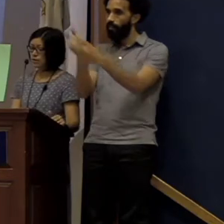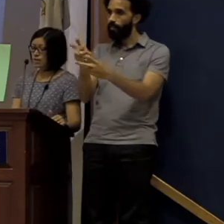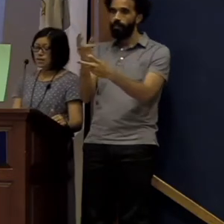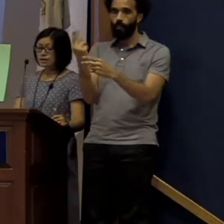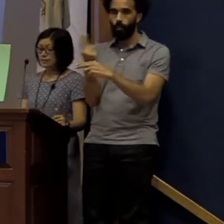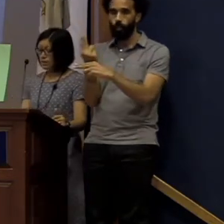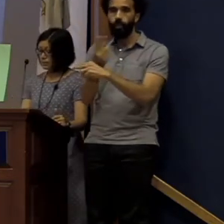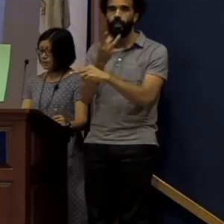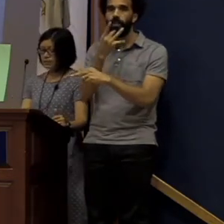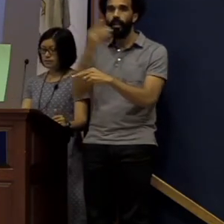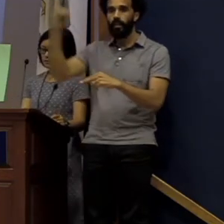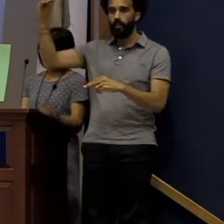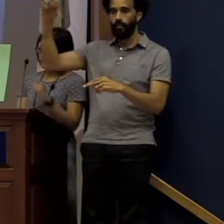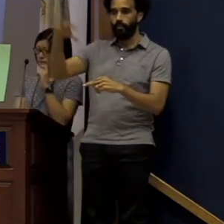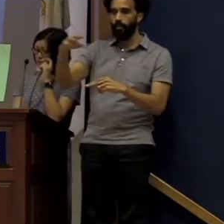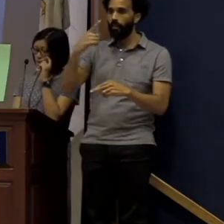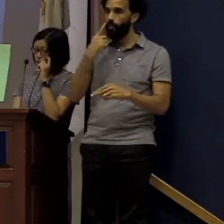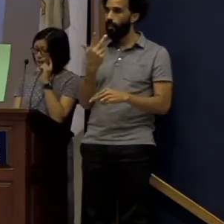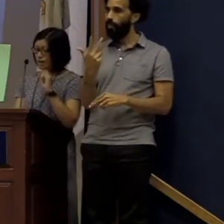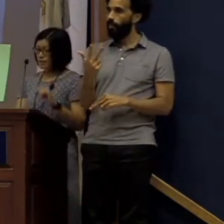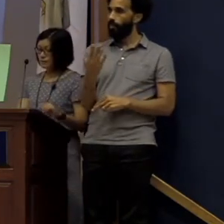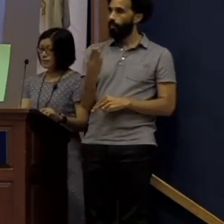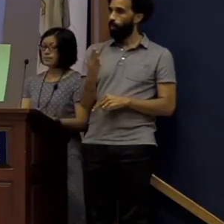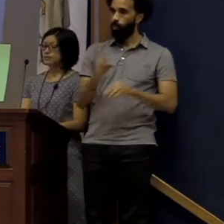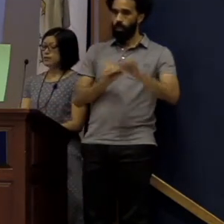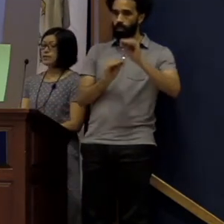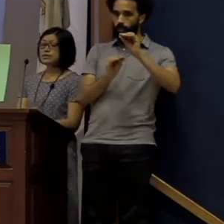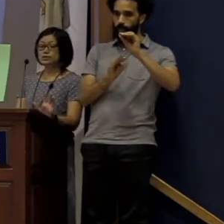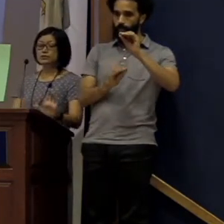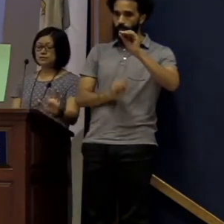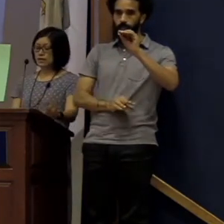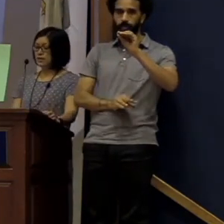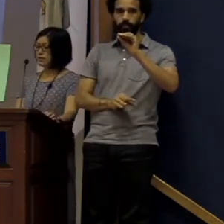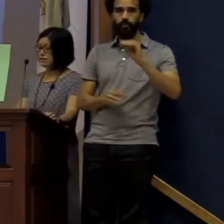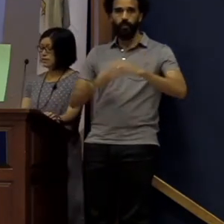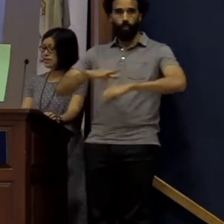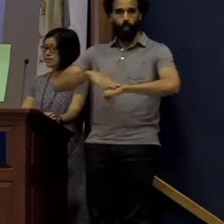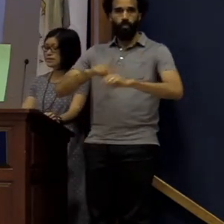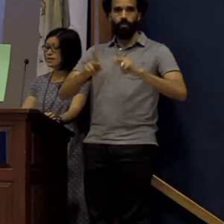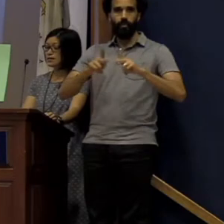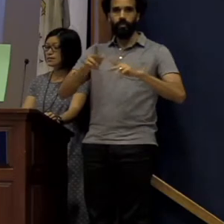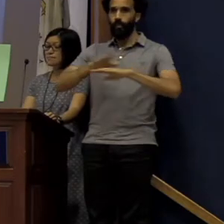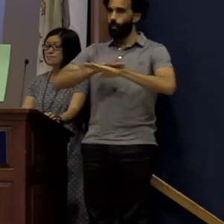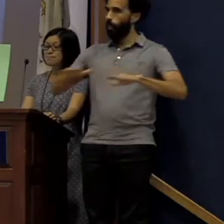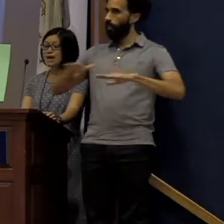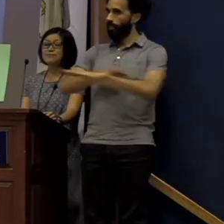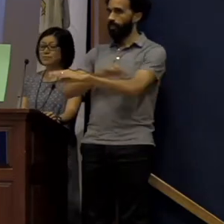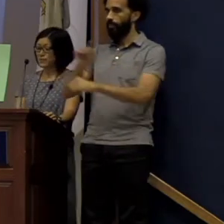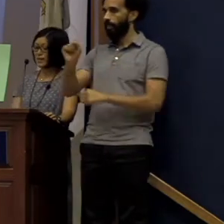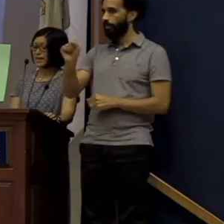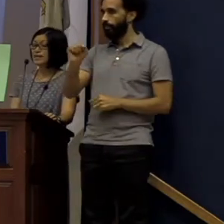the process of science I'm sorry the issues of science in this case include a bathroom bullying and